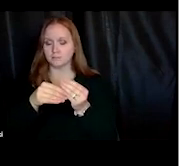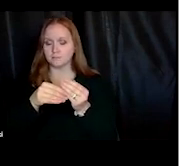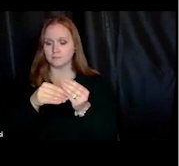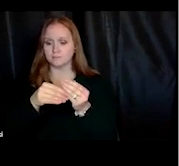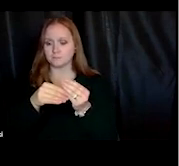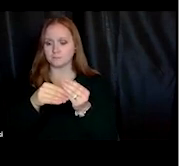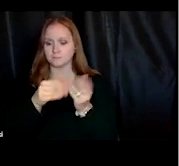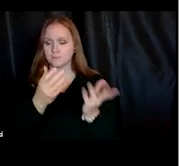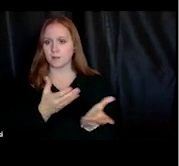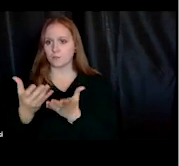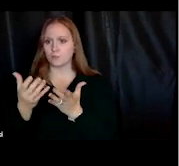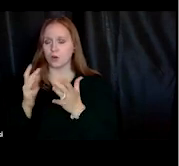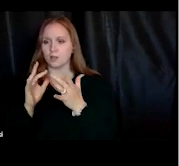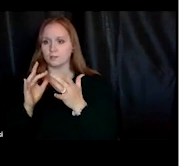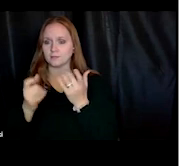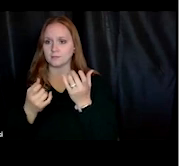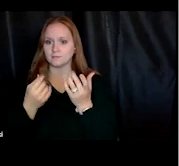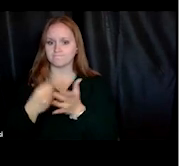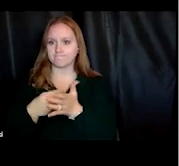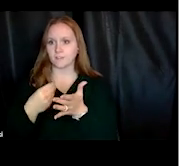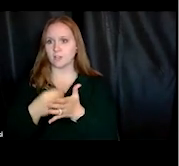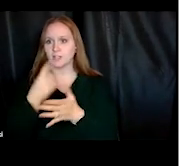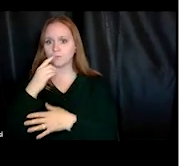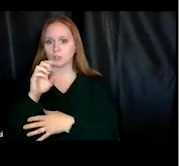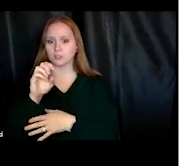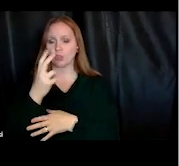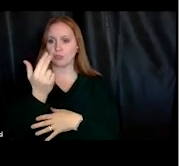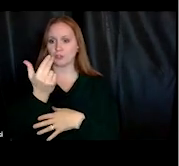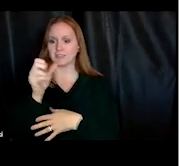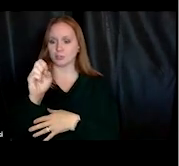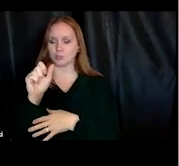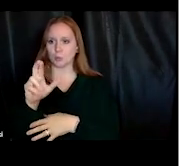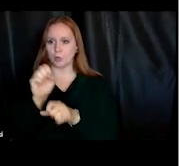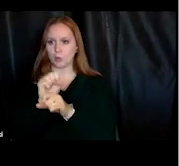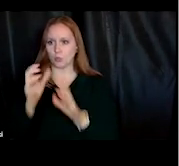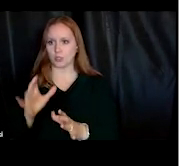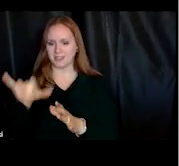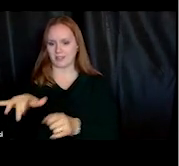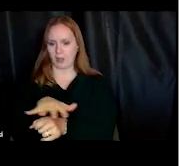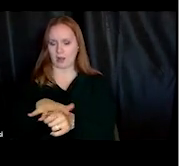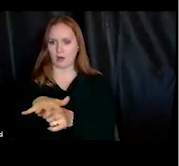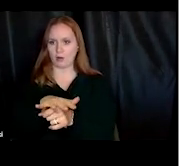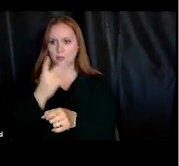to support up to 13 SOAR workers in that region as well. So we're really seeing some significant progress